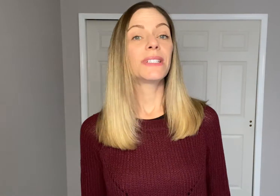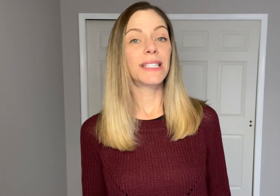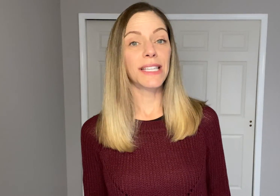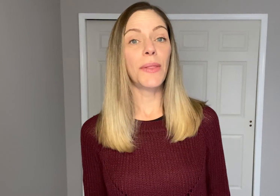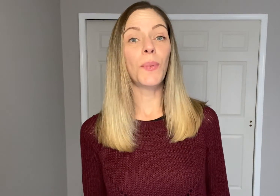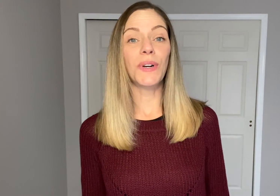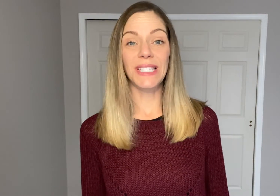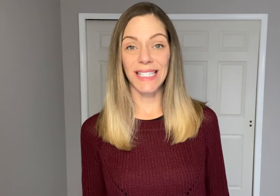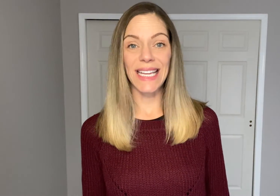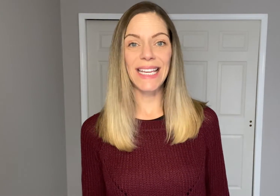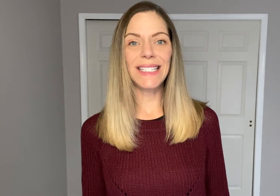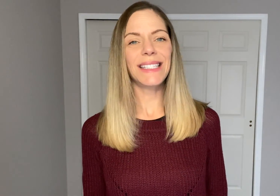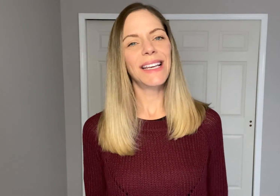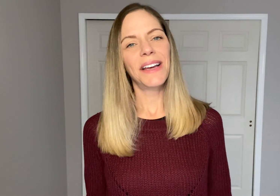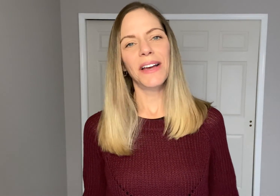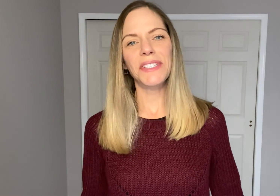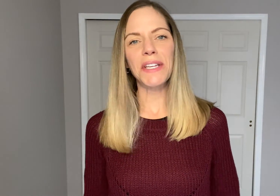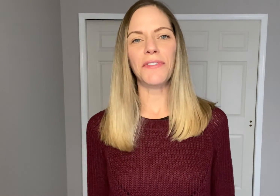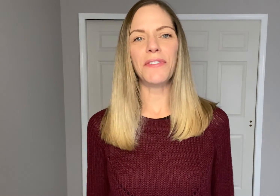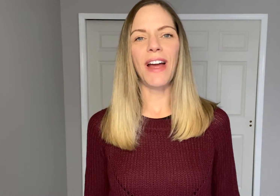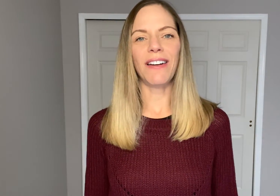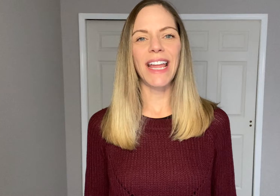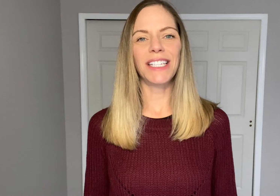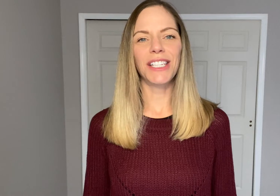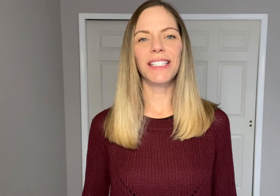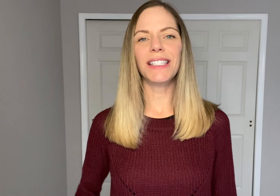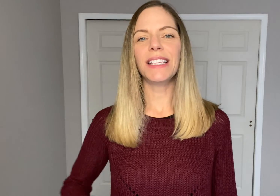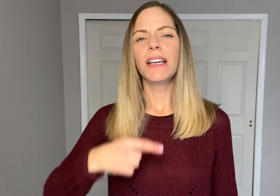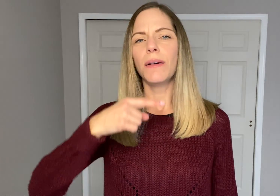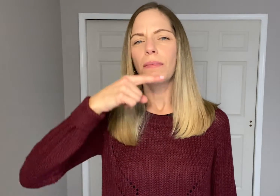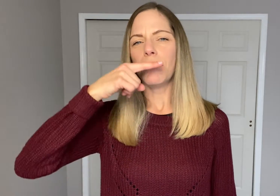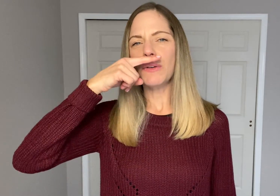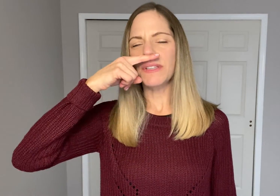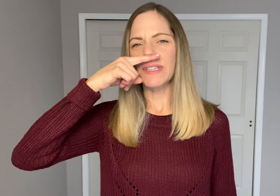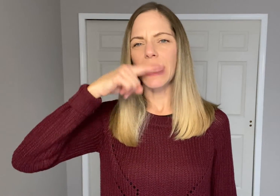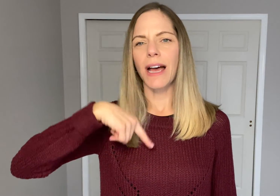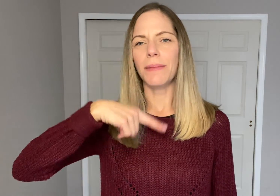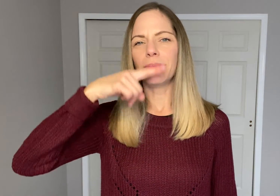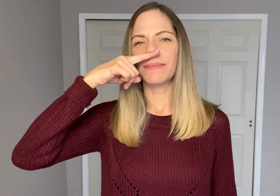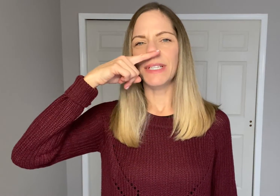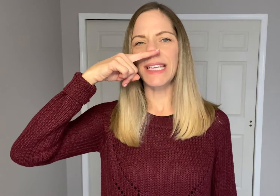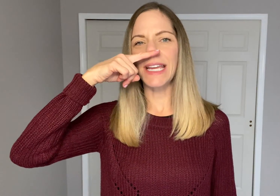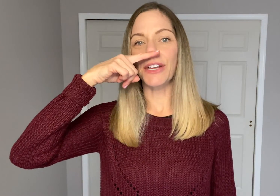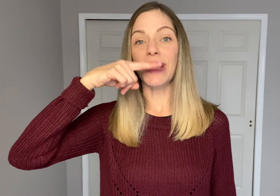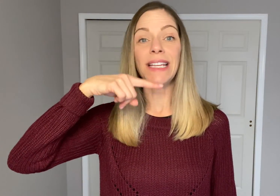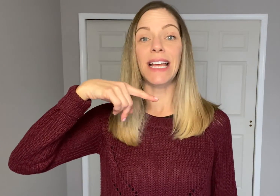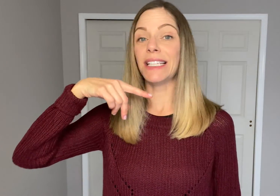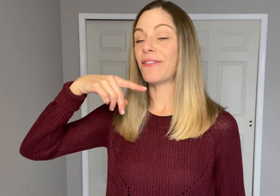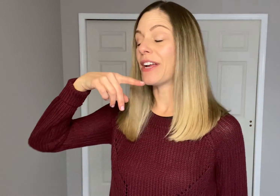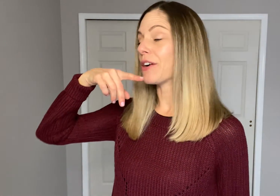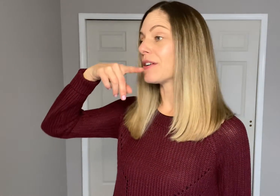To sign the word "sneeze," I've seen a few variations. Most of the time you're taking your index finger,